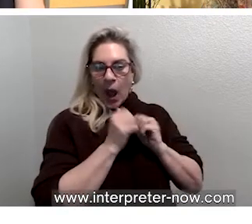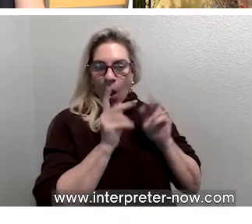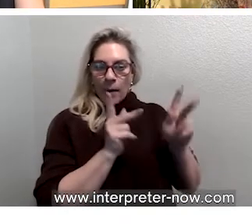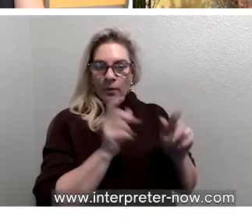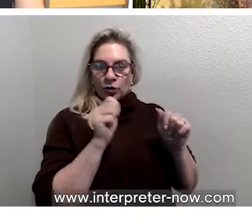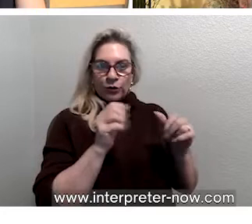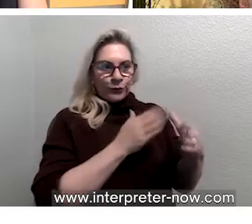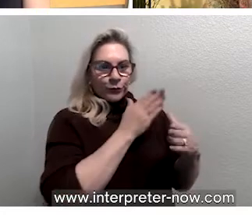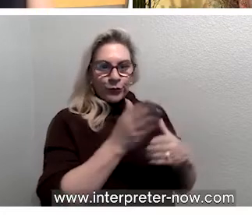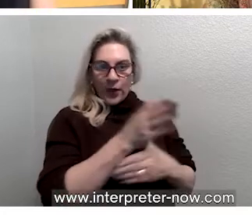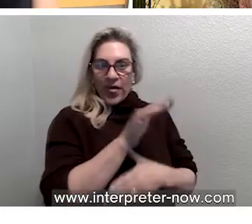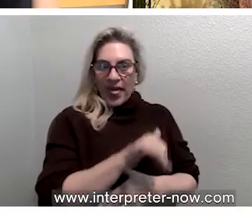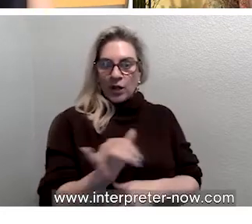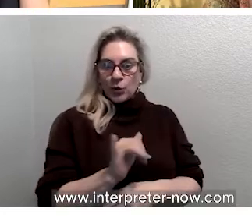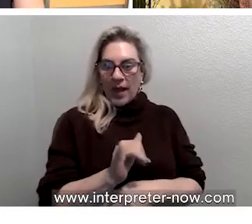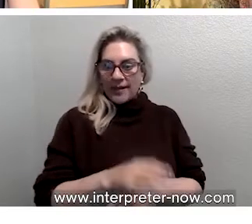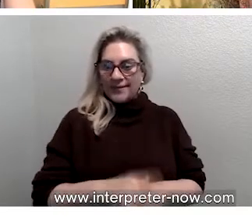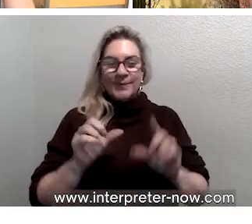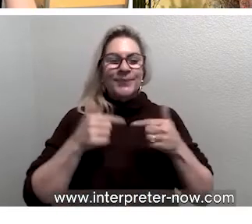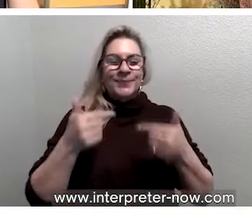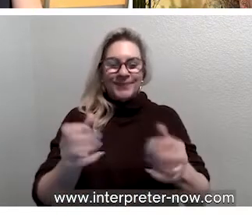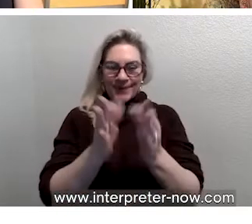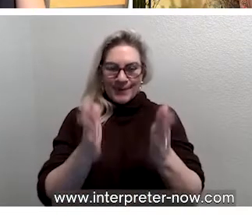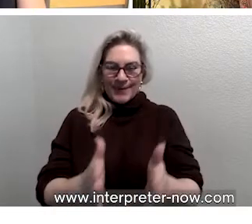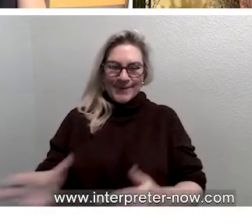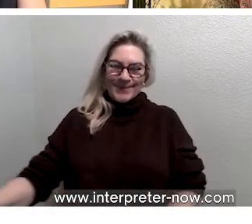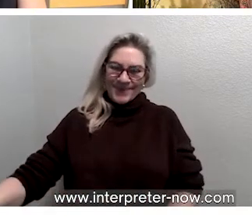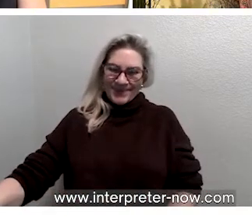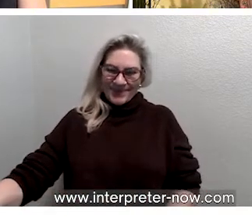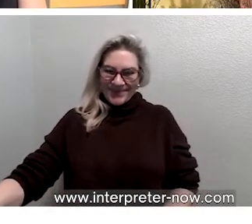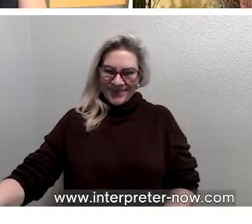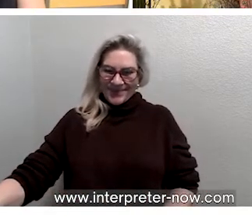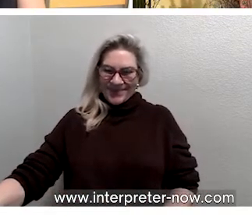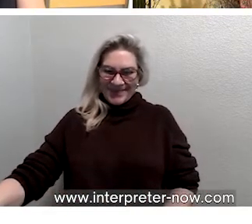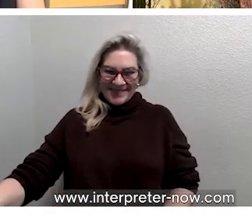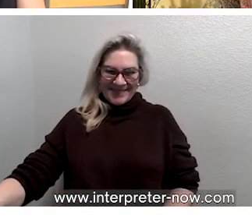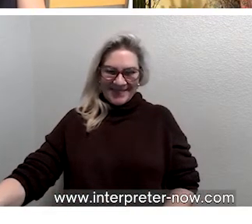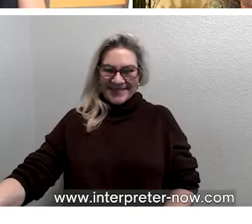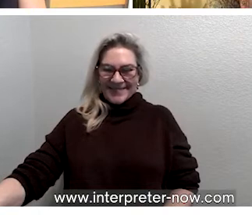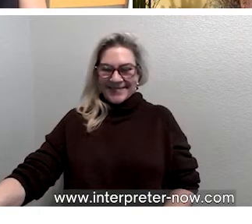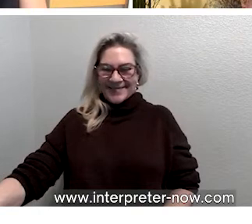that as well. Yes. So right now, we are just beginning November.